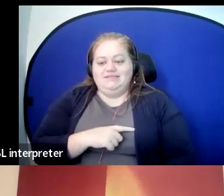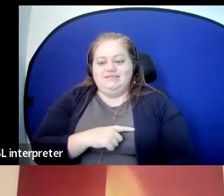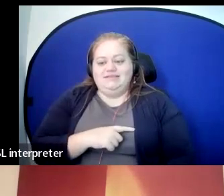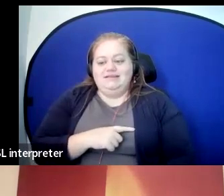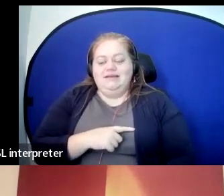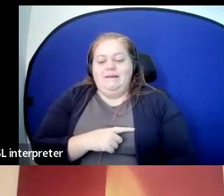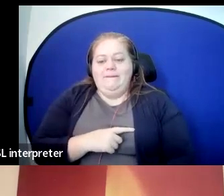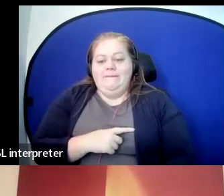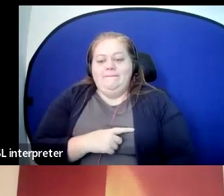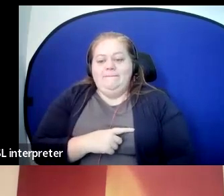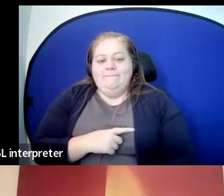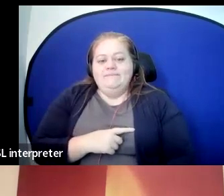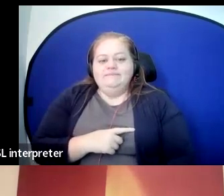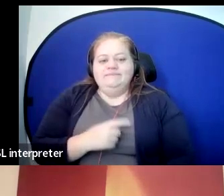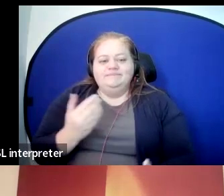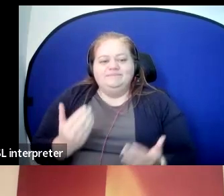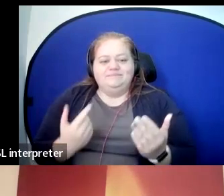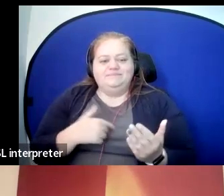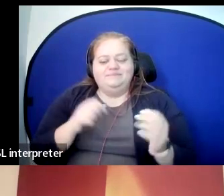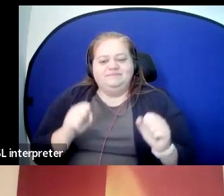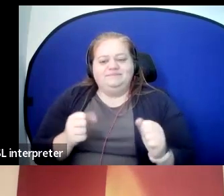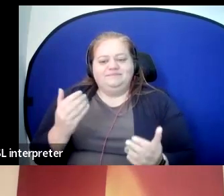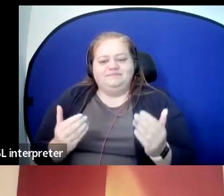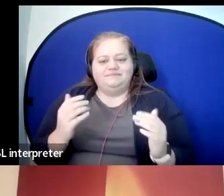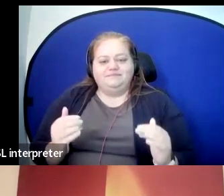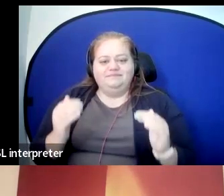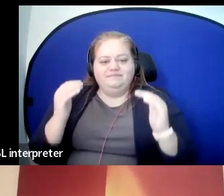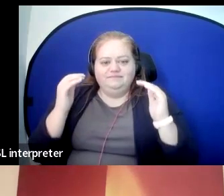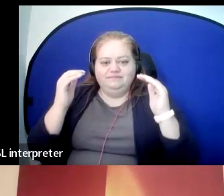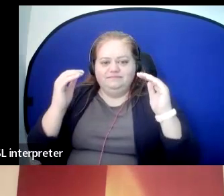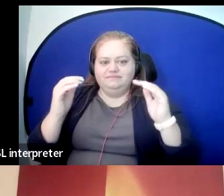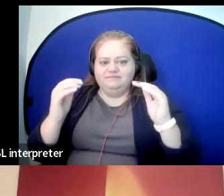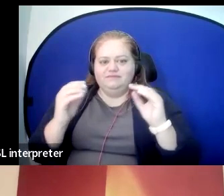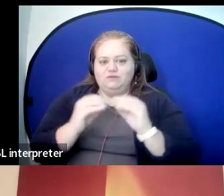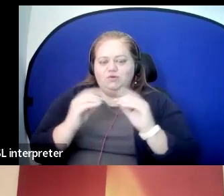say that we could probably advance to more complex models